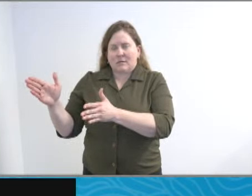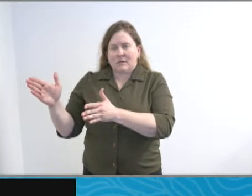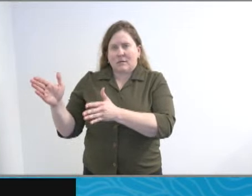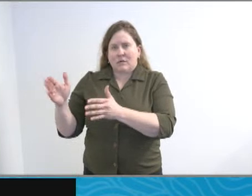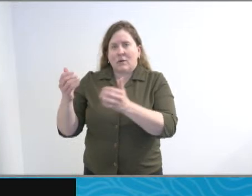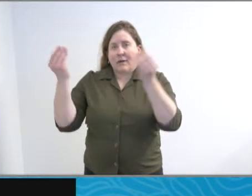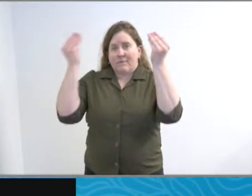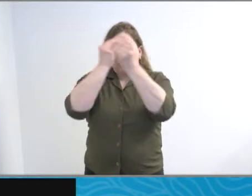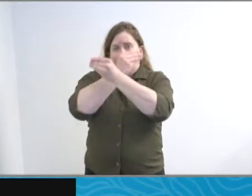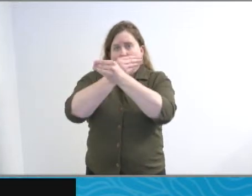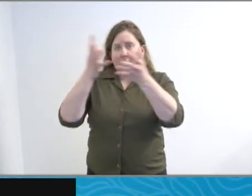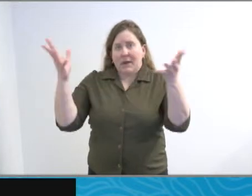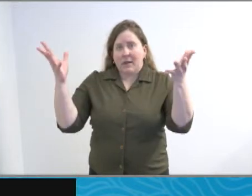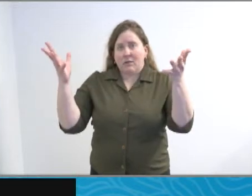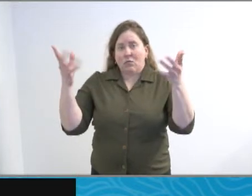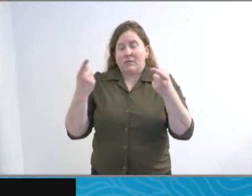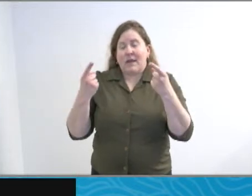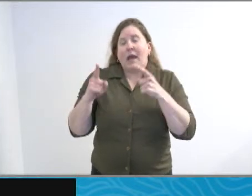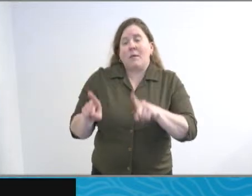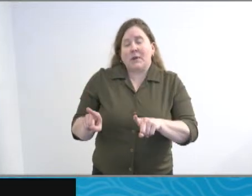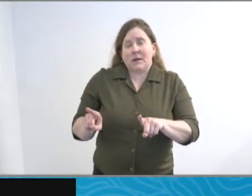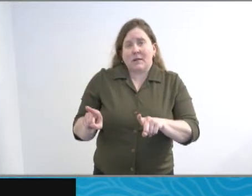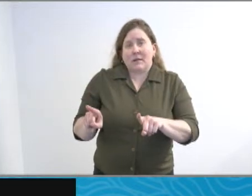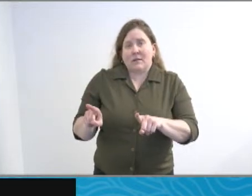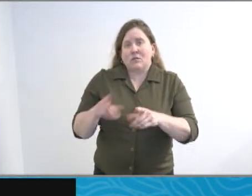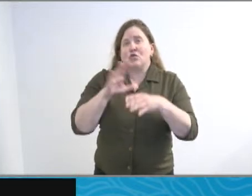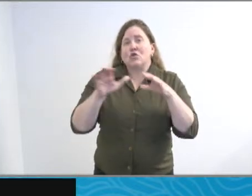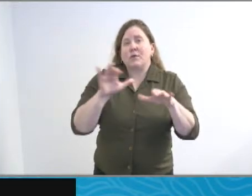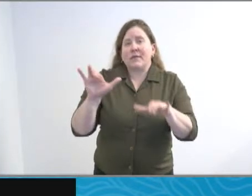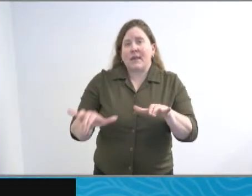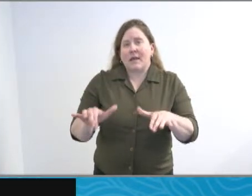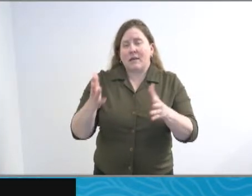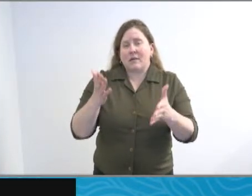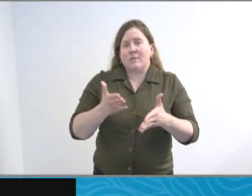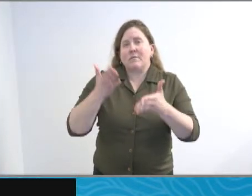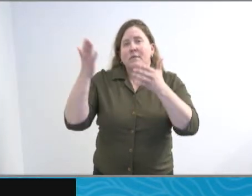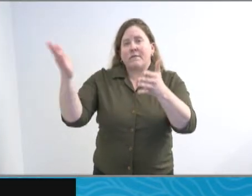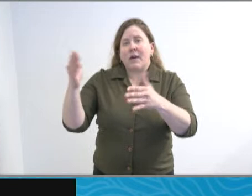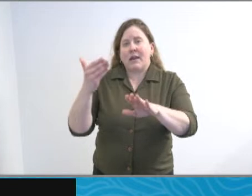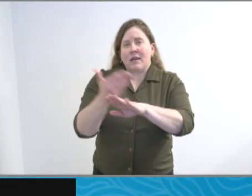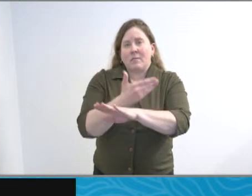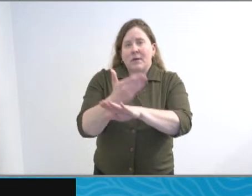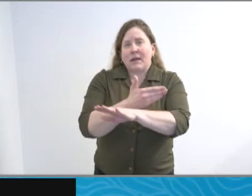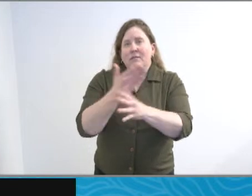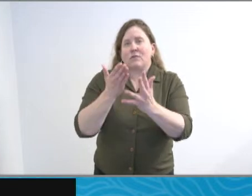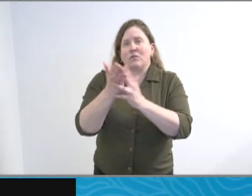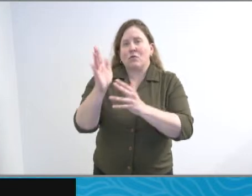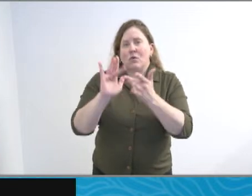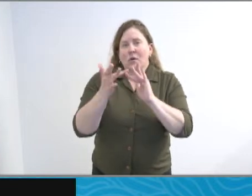we were saying here, what's happening? And so we were doing that and providing updates through our website, through our LCAP webpage